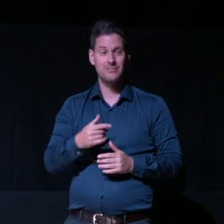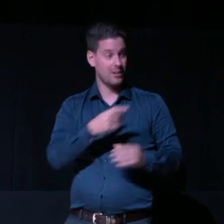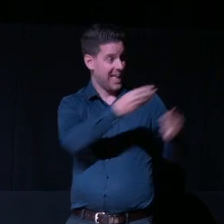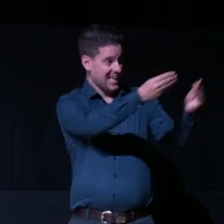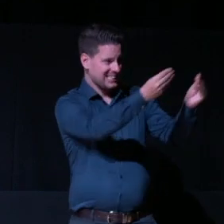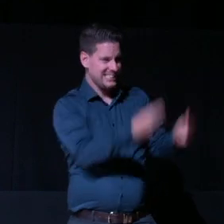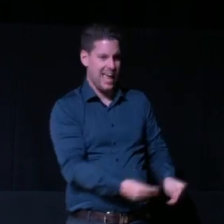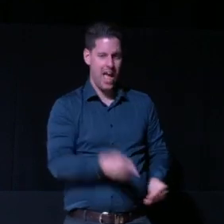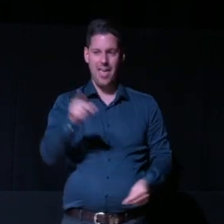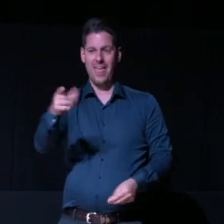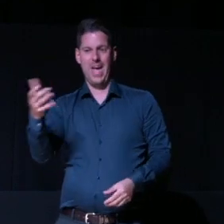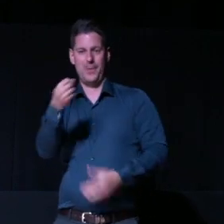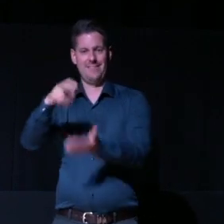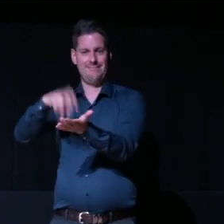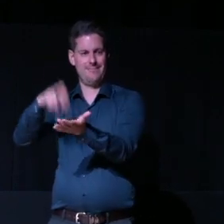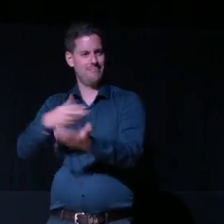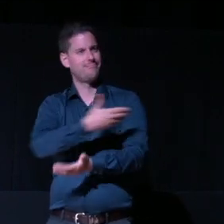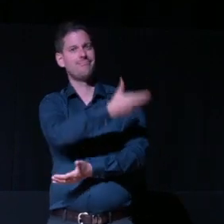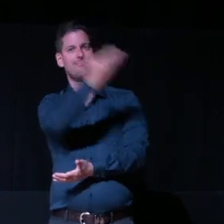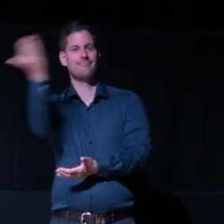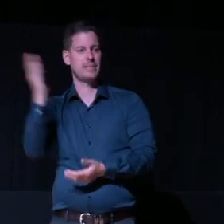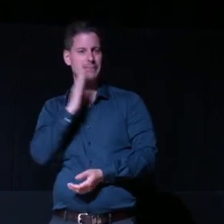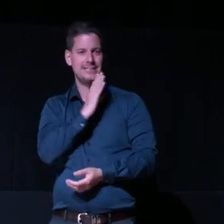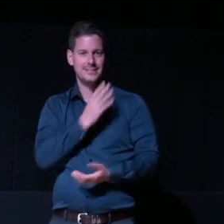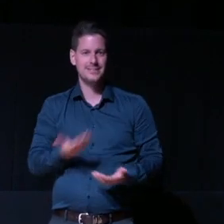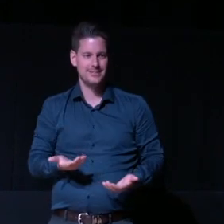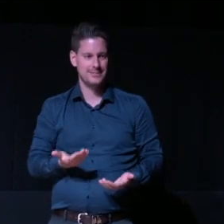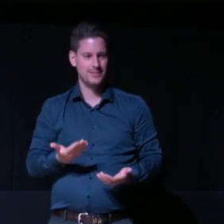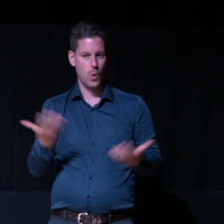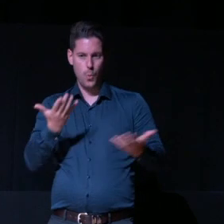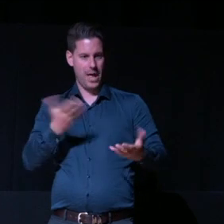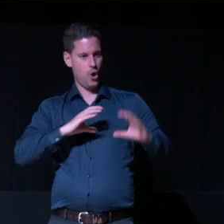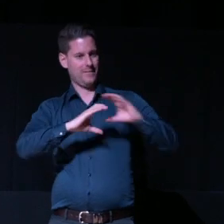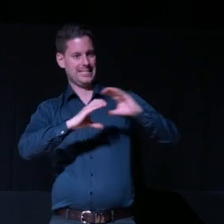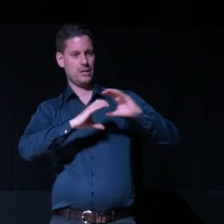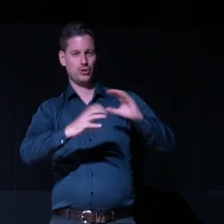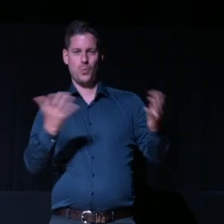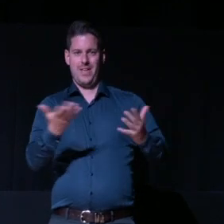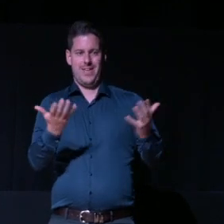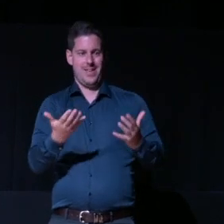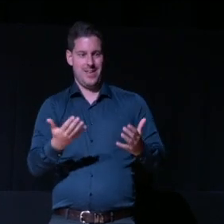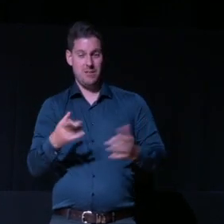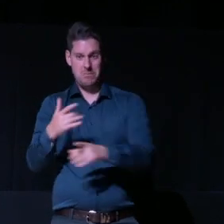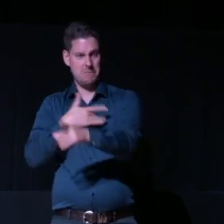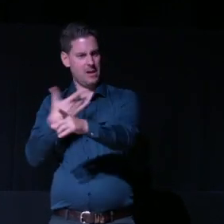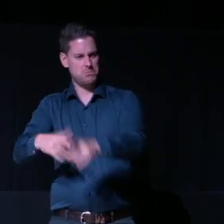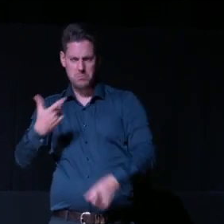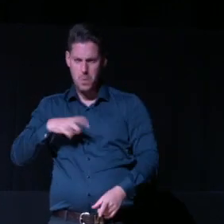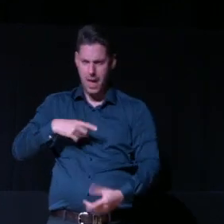or a small group that removes a platform to talk about stuff the stuff that was maybe concerning.